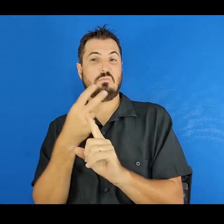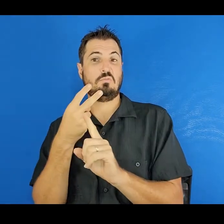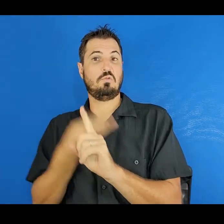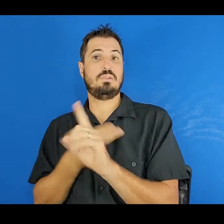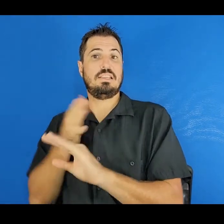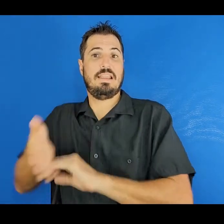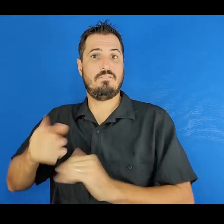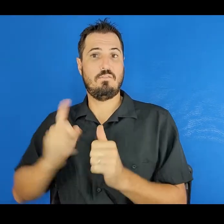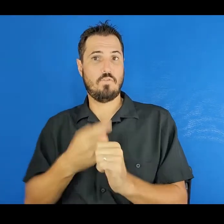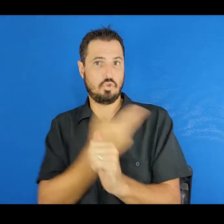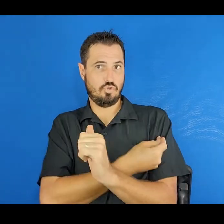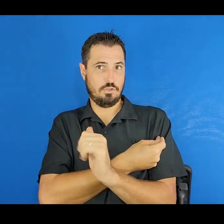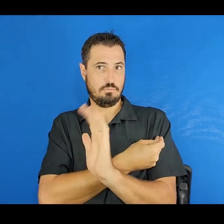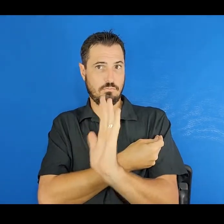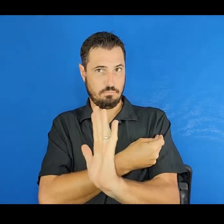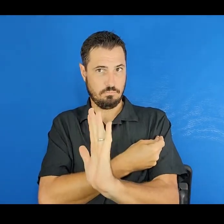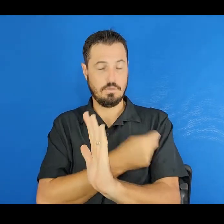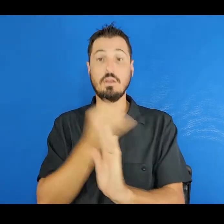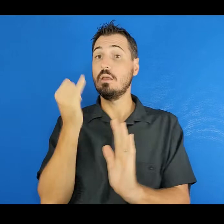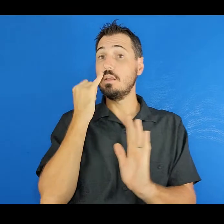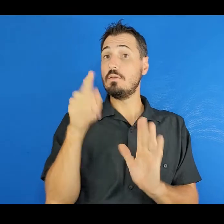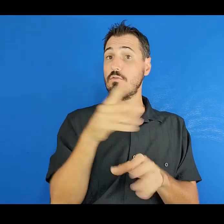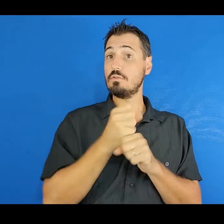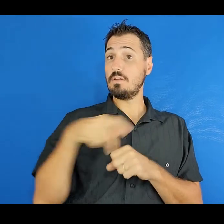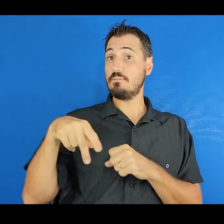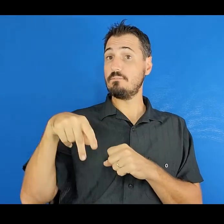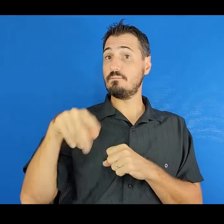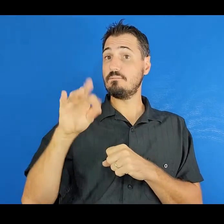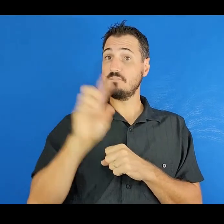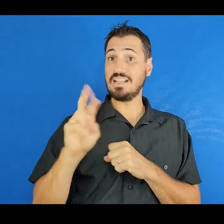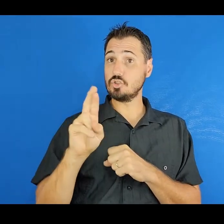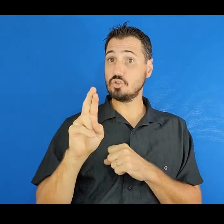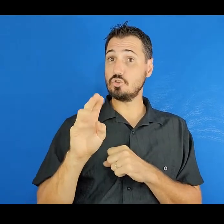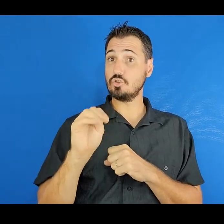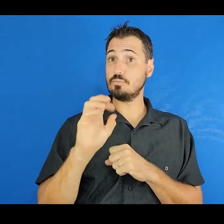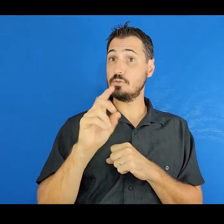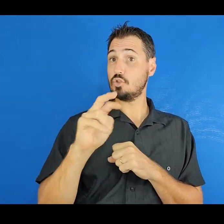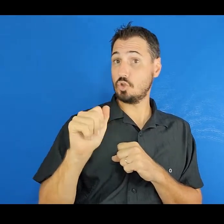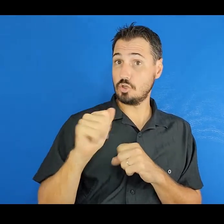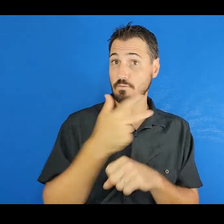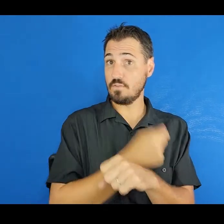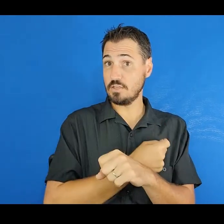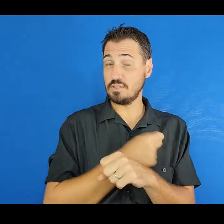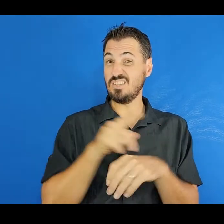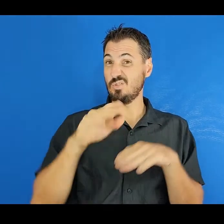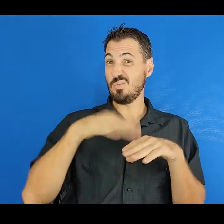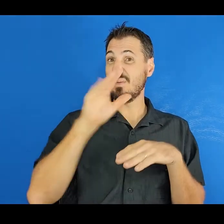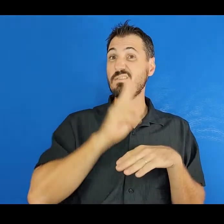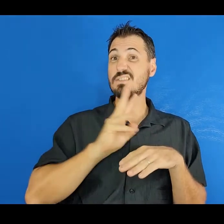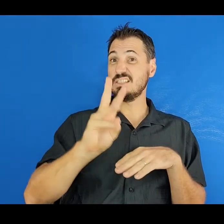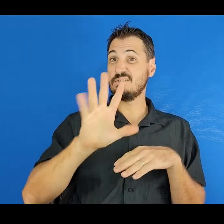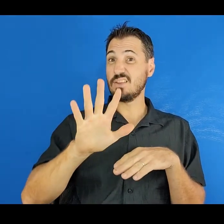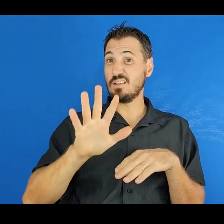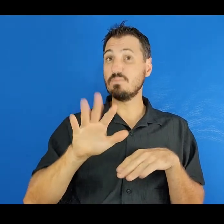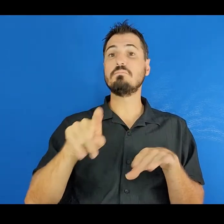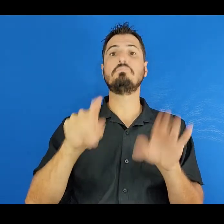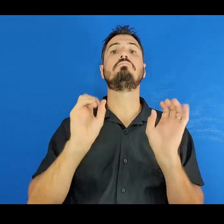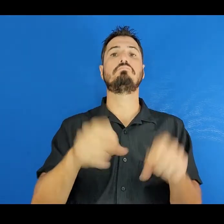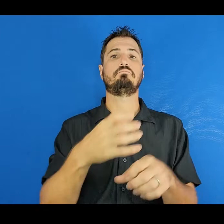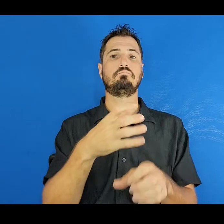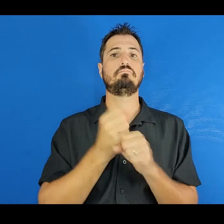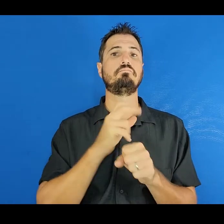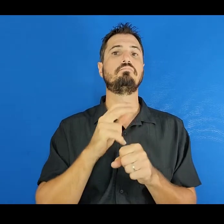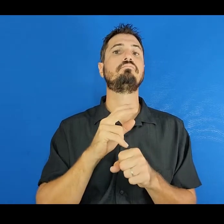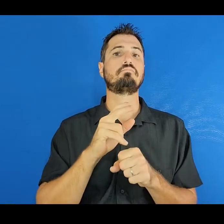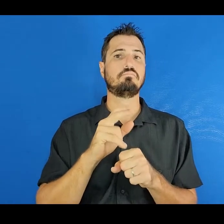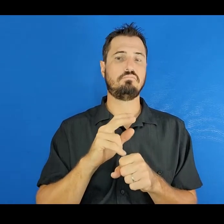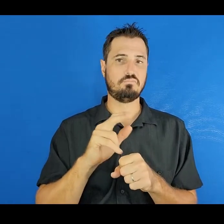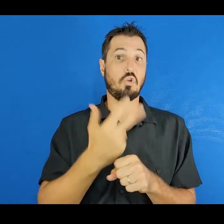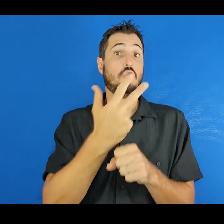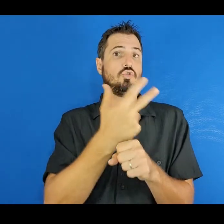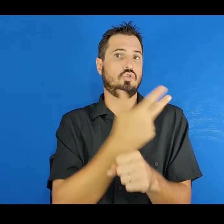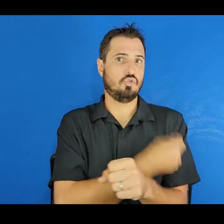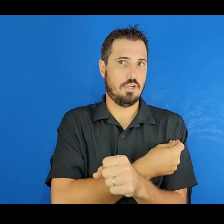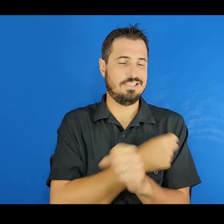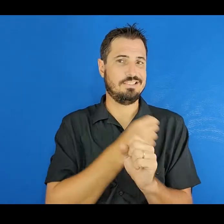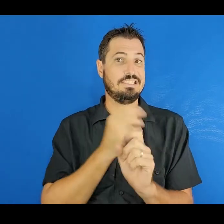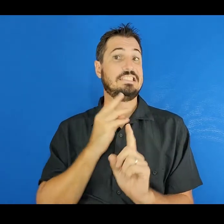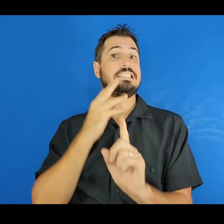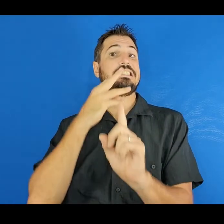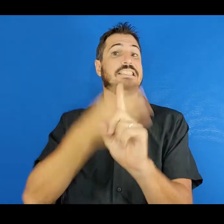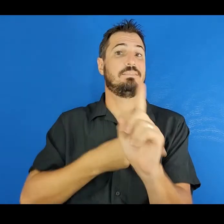If you received Pfizer or Moderna vaccine and you are 65 years old or older, you are eligible for a booster six months or more after your second dose.